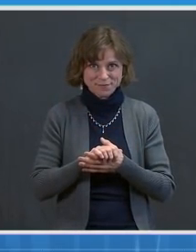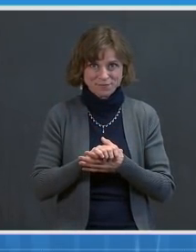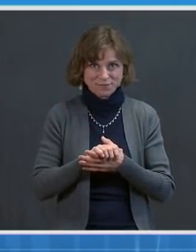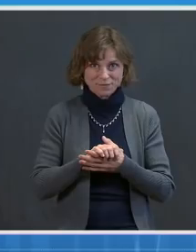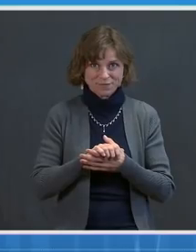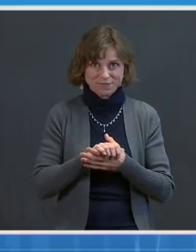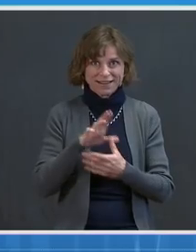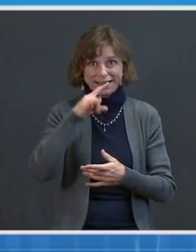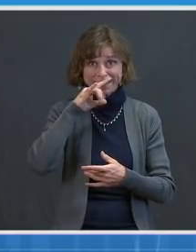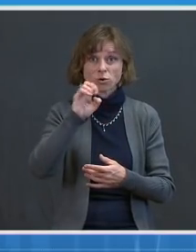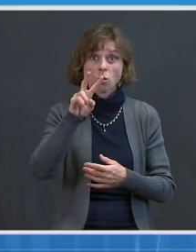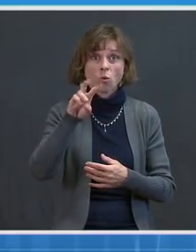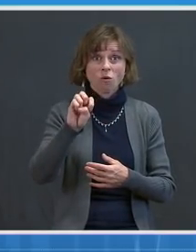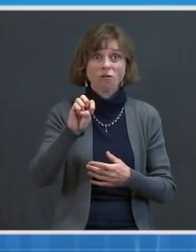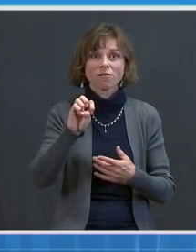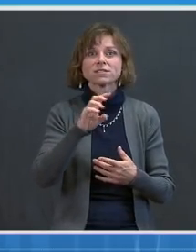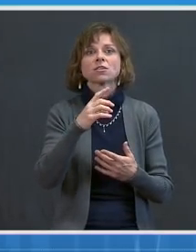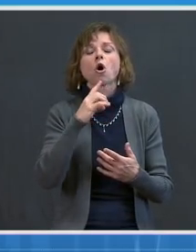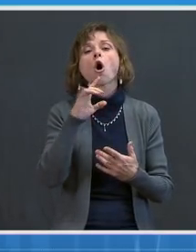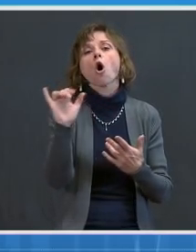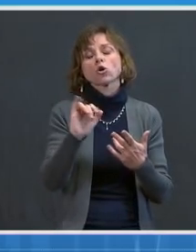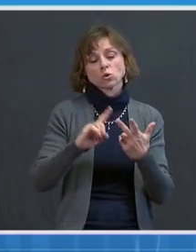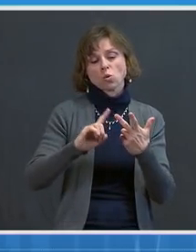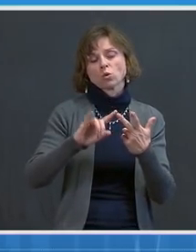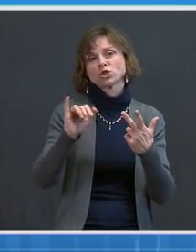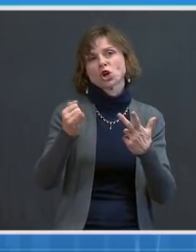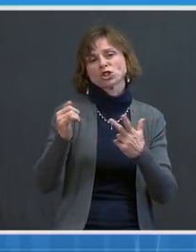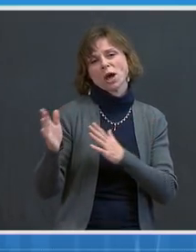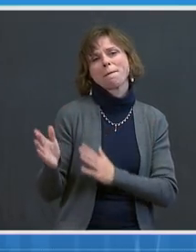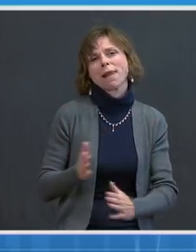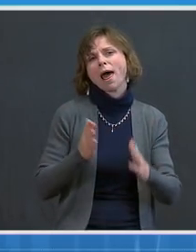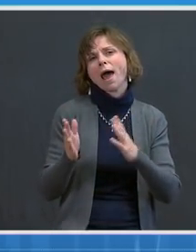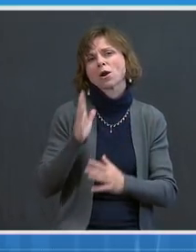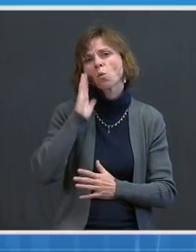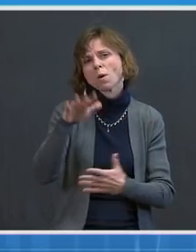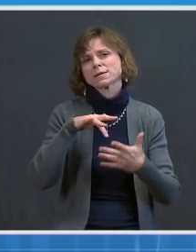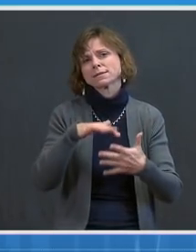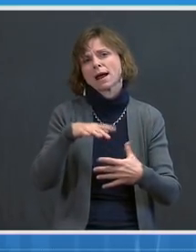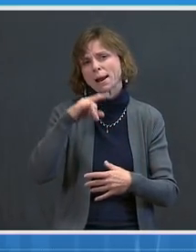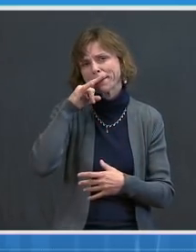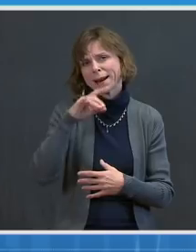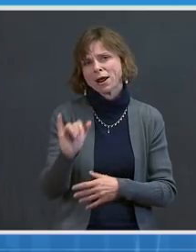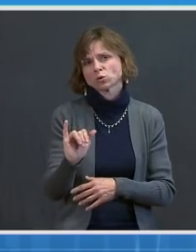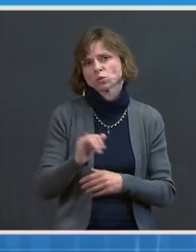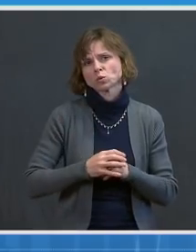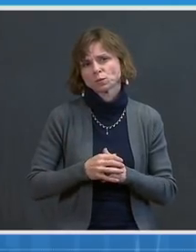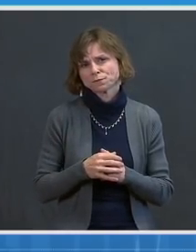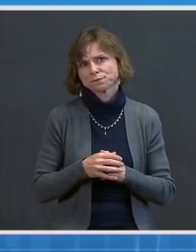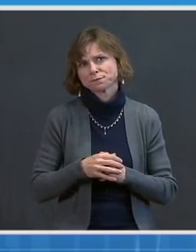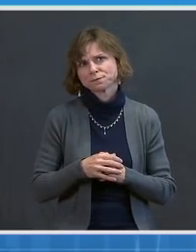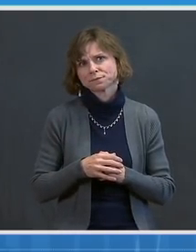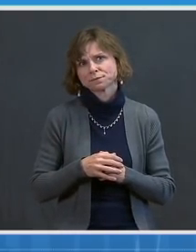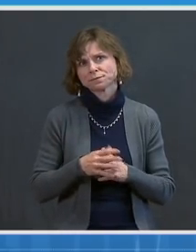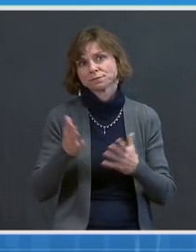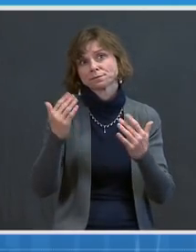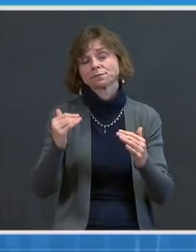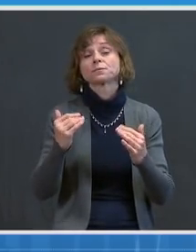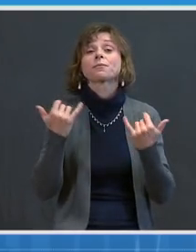J&J is also planning studies in pediatrics. Next slide. And then on this last slide,